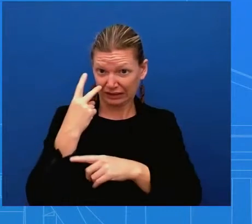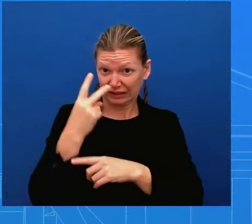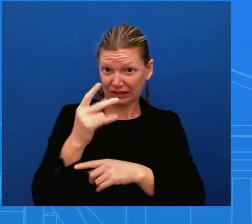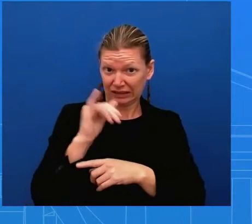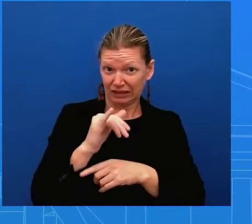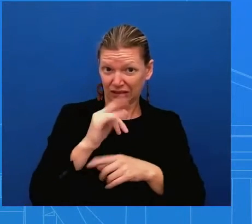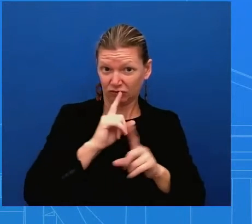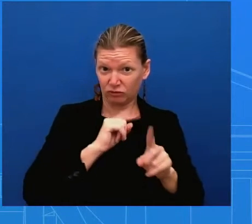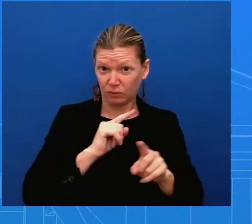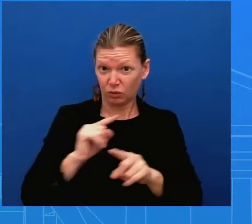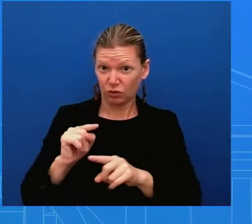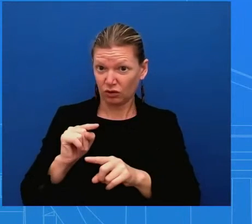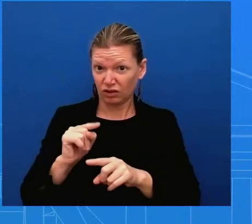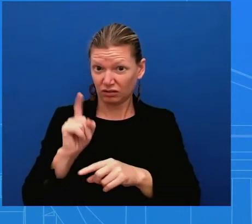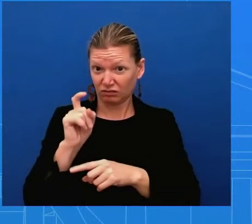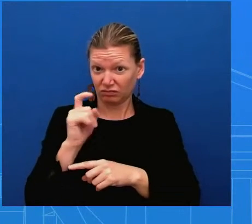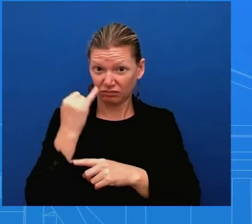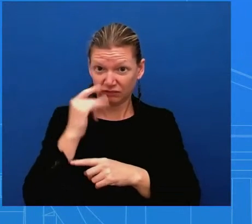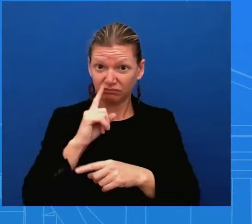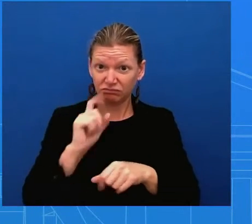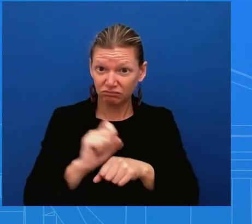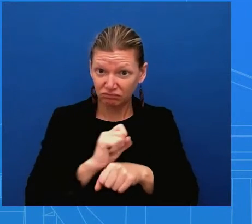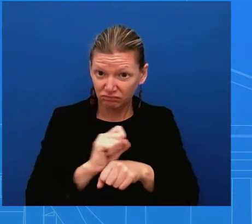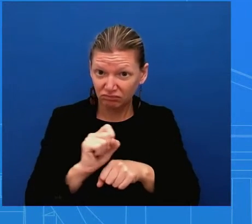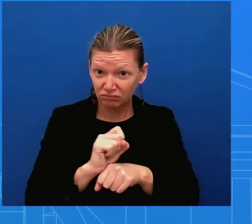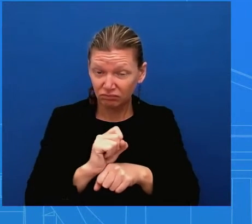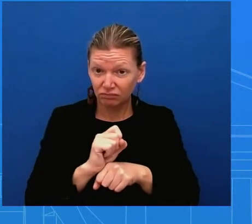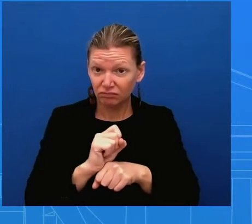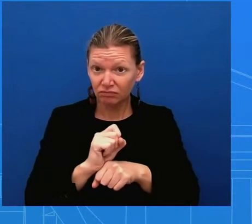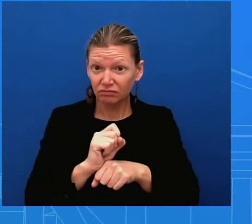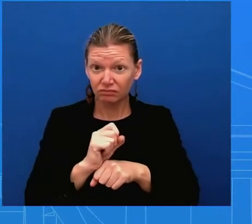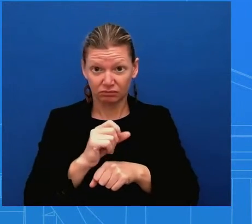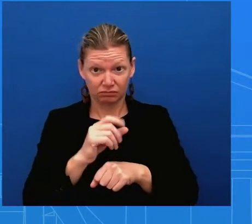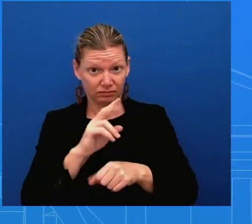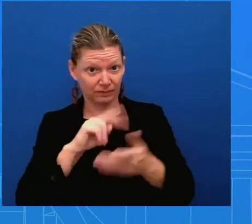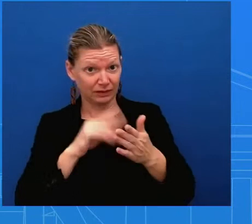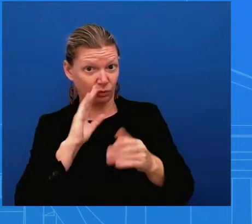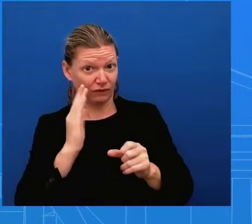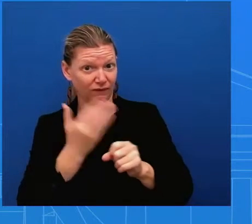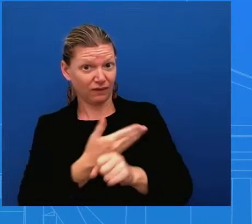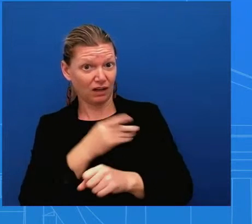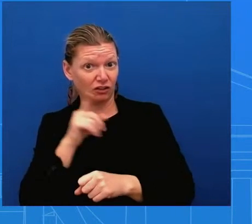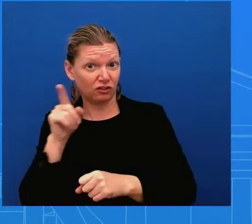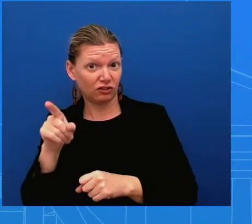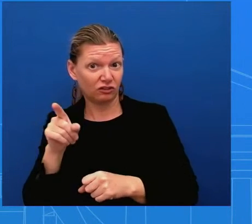any personnel announcements to make at this time. The FDIC Administrator -- Chairman, to be exact, made --